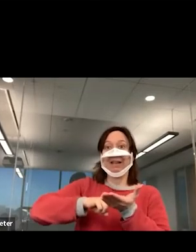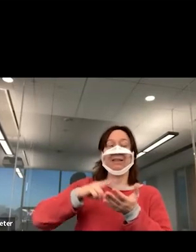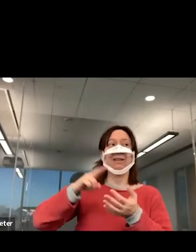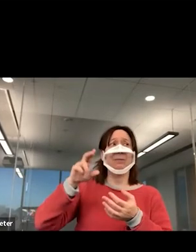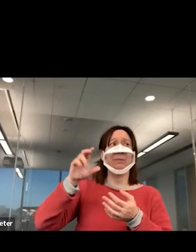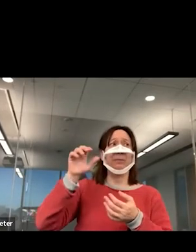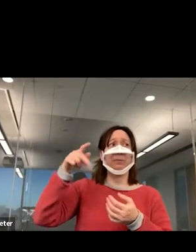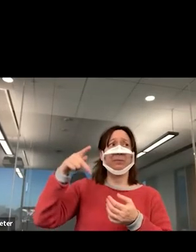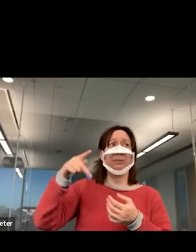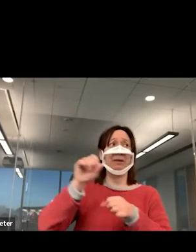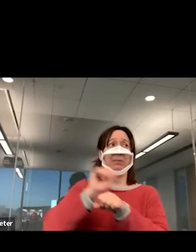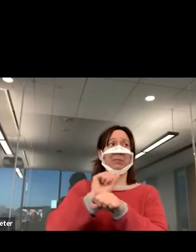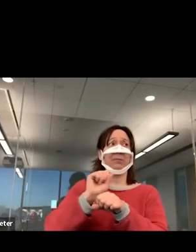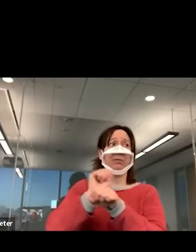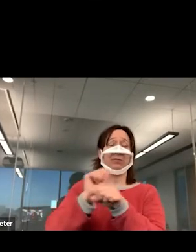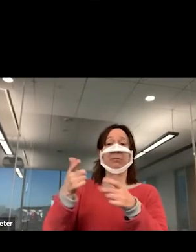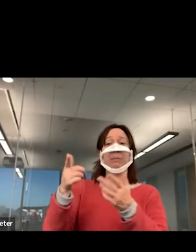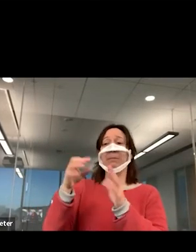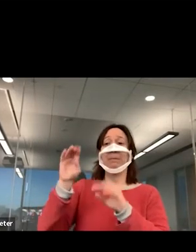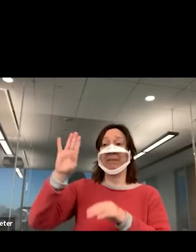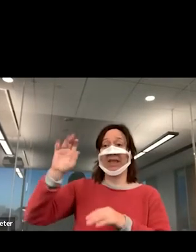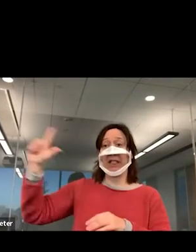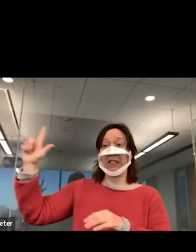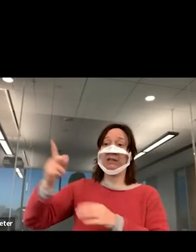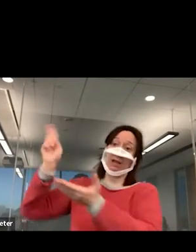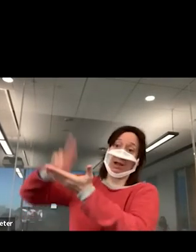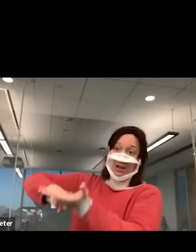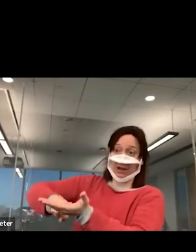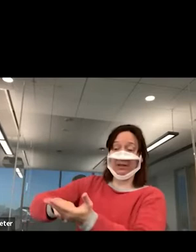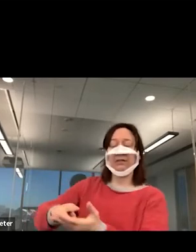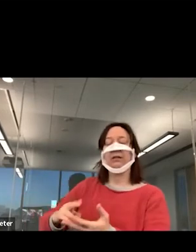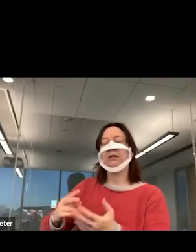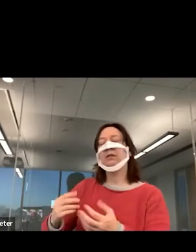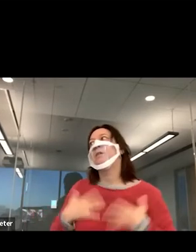in the federal government i was sitting right next to him there was a big event it was the 20th